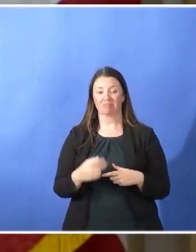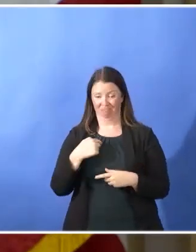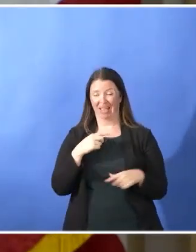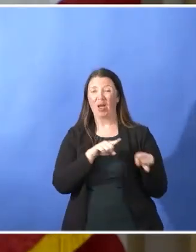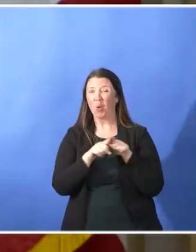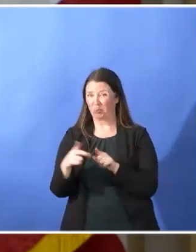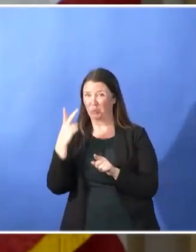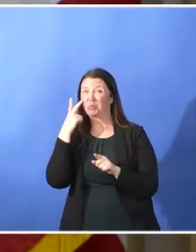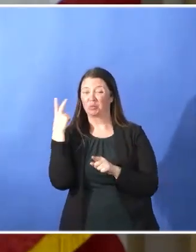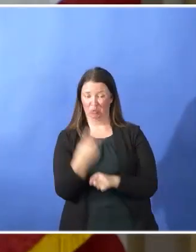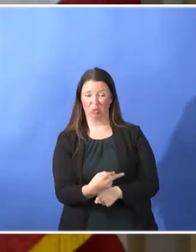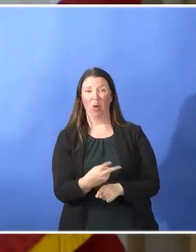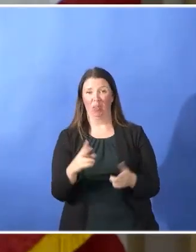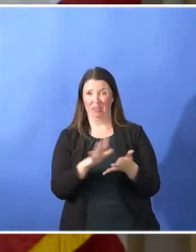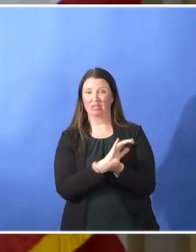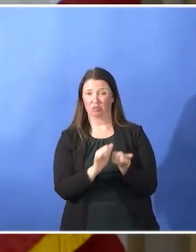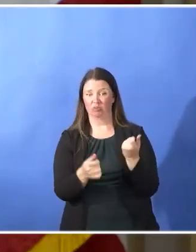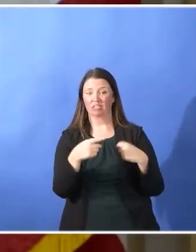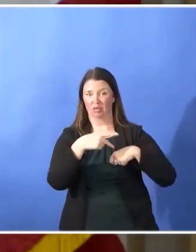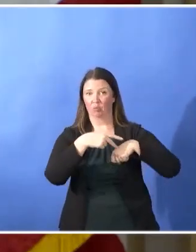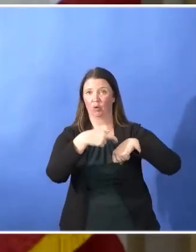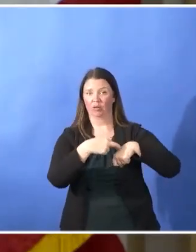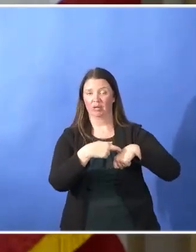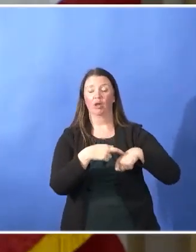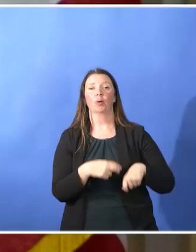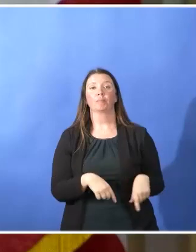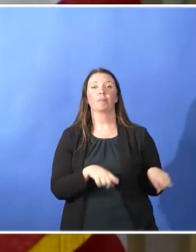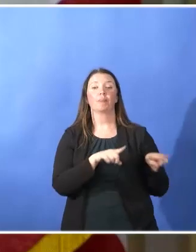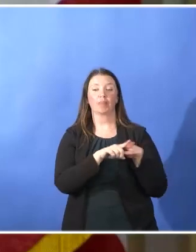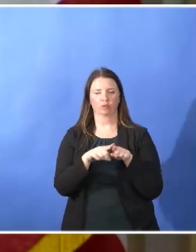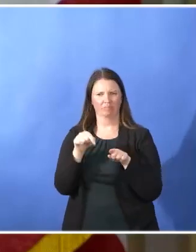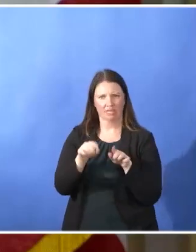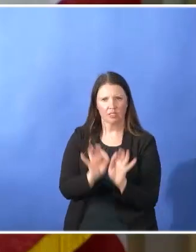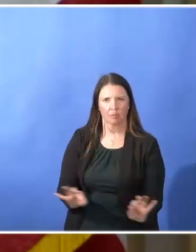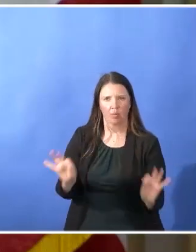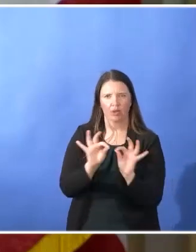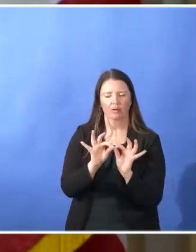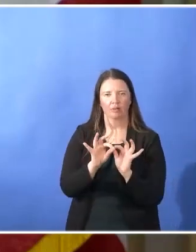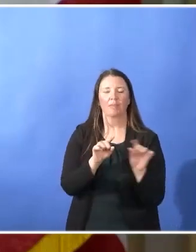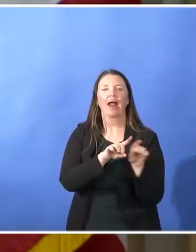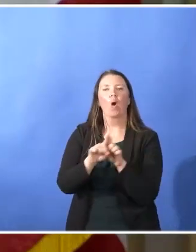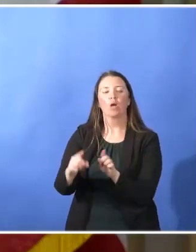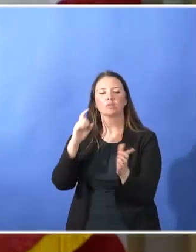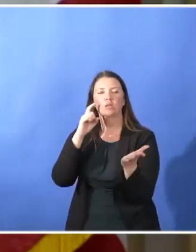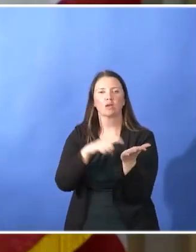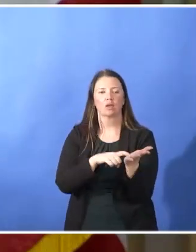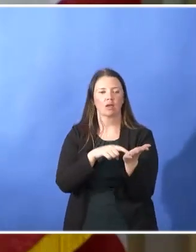WAKE -- IT S WAKE. THIS ALSO AND PUT ON DISPLAY